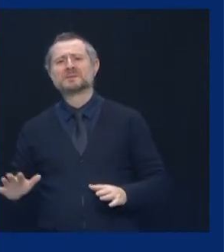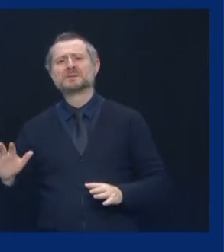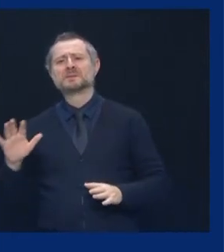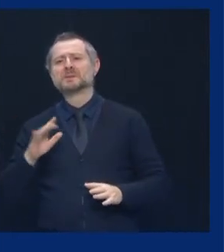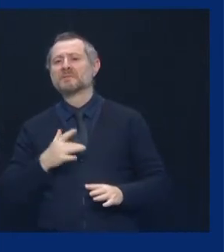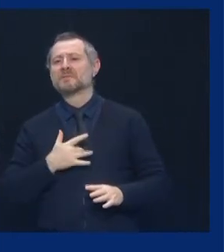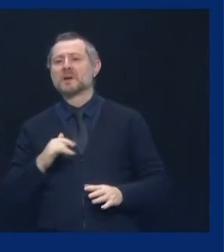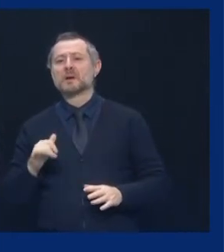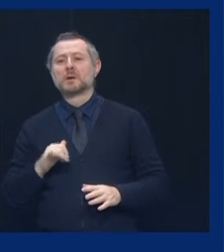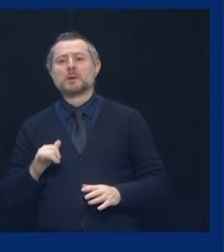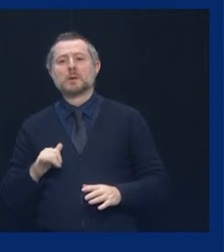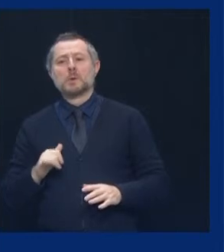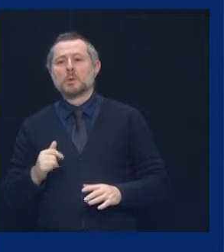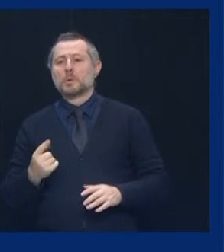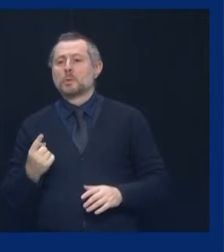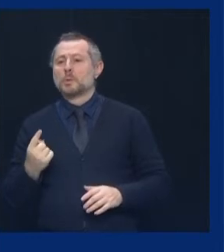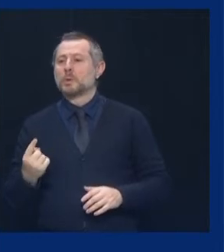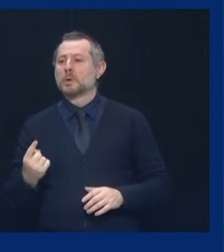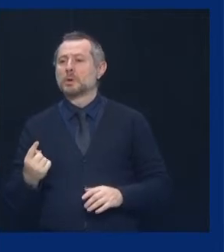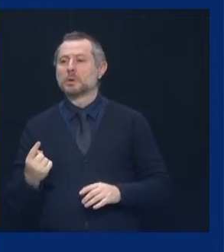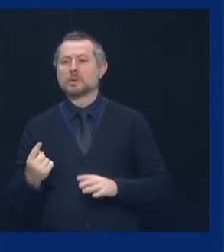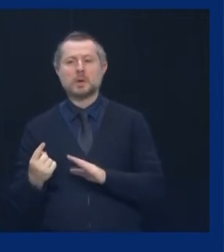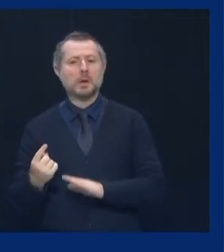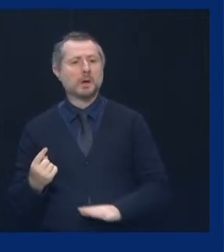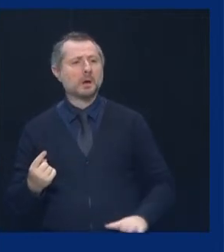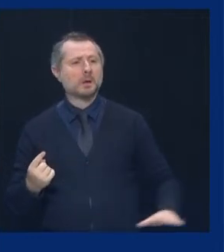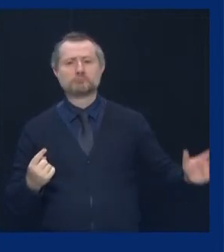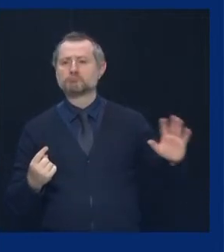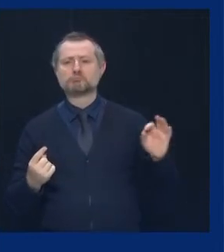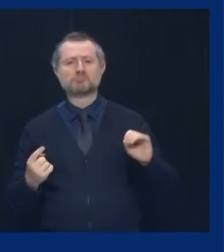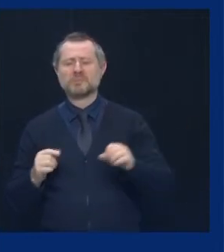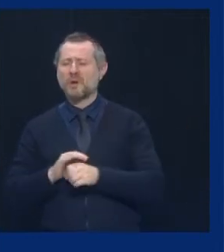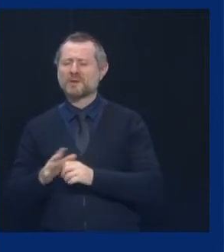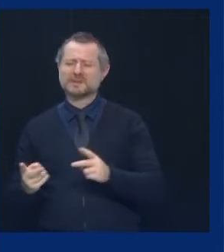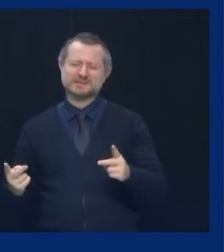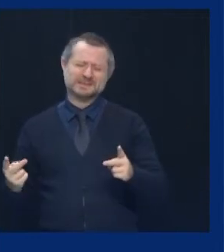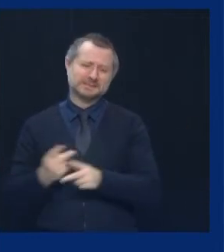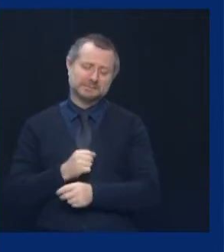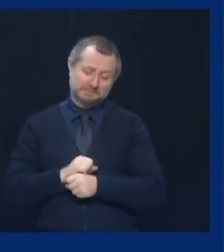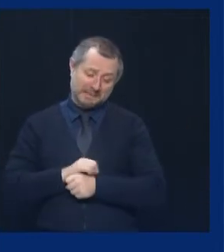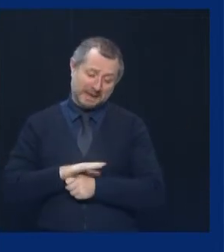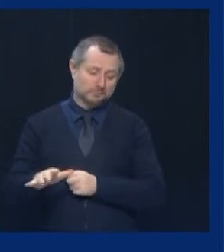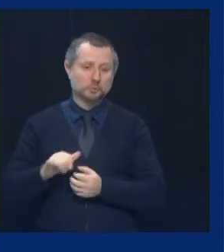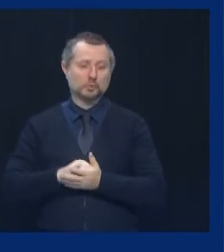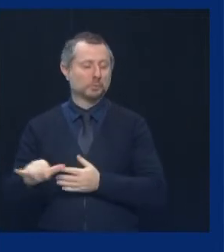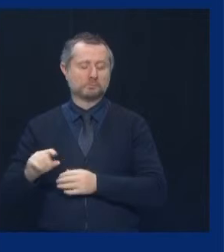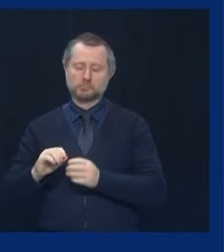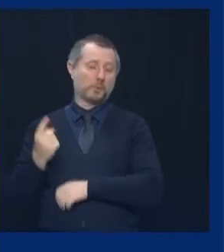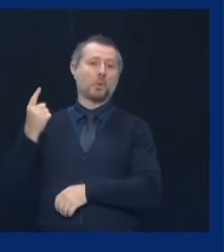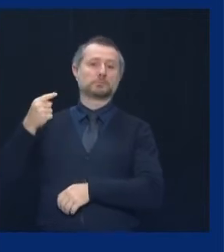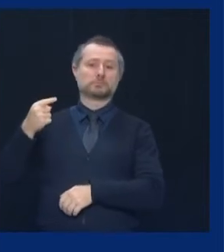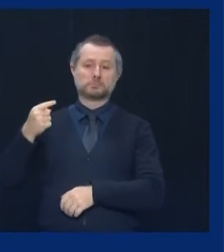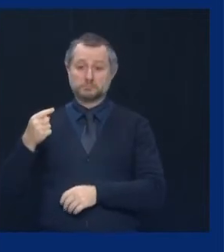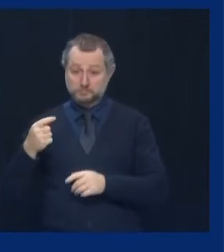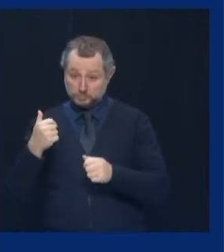SPRING, NICK, WHERE NEW YORK WAS